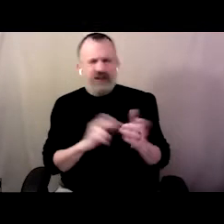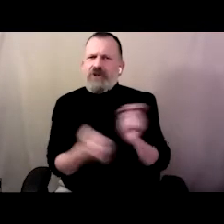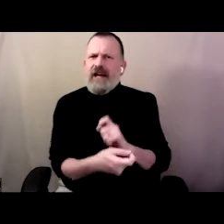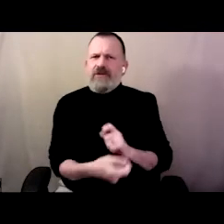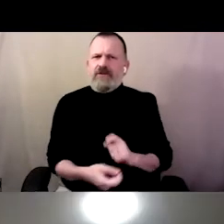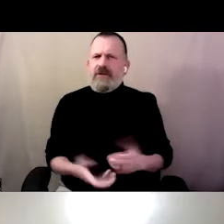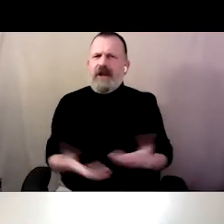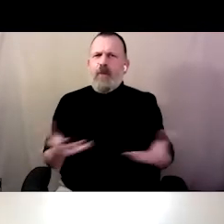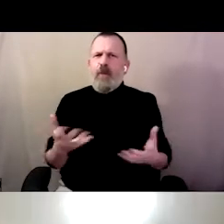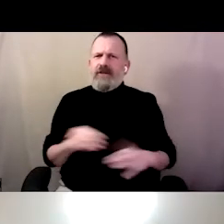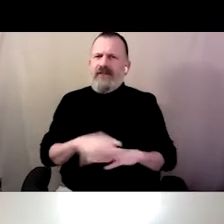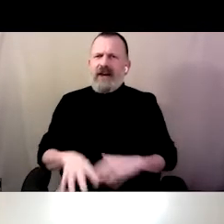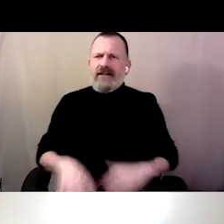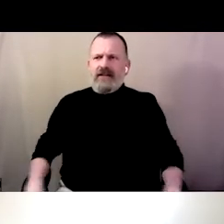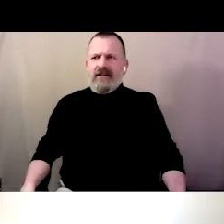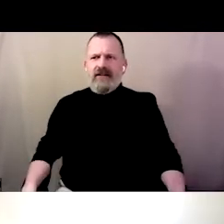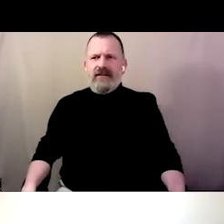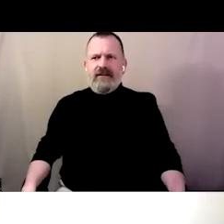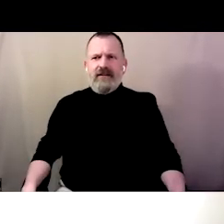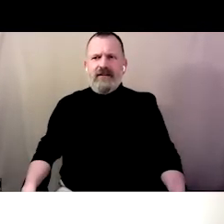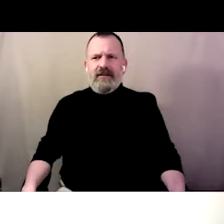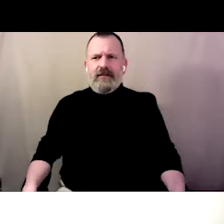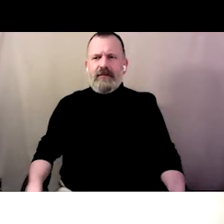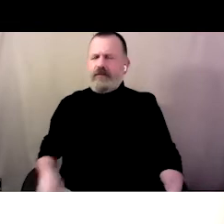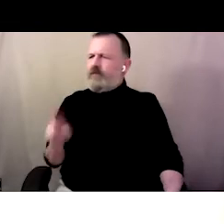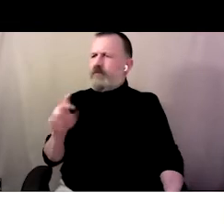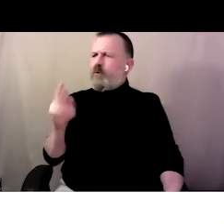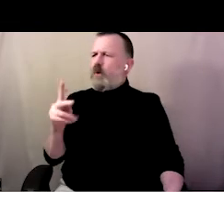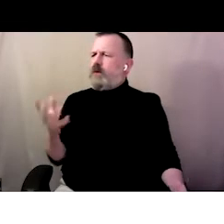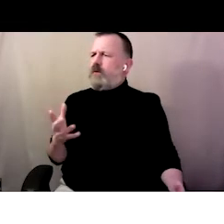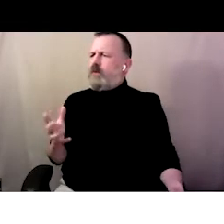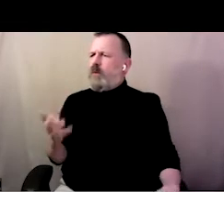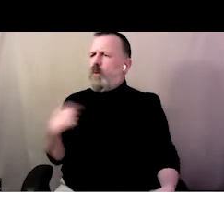Rick Mislan: So what are we, I mean, what do you, what are we considering at this point. I mean,